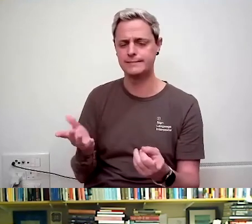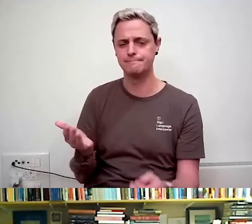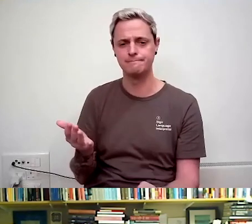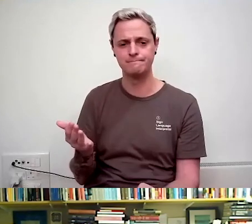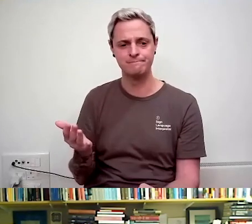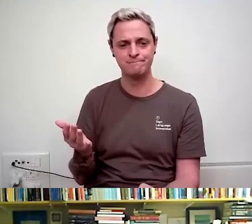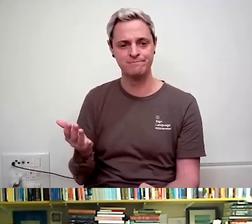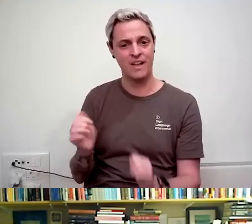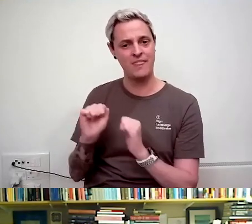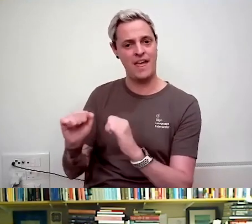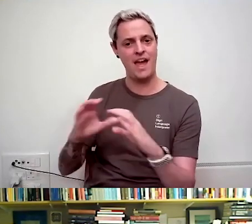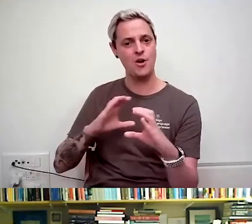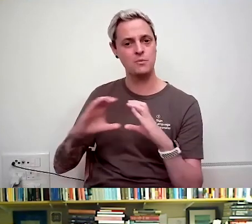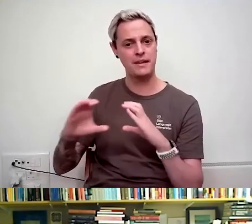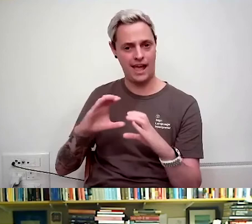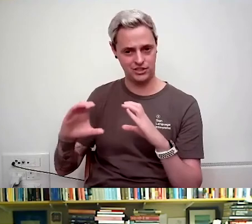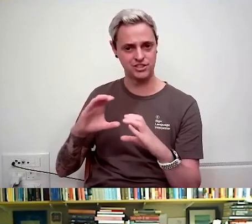modes of communication are